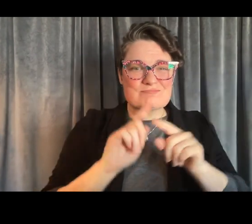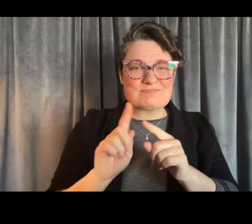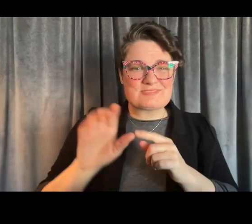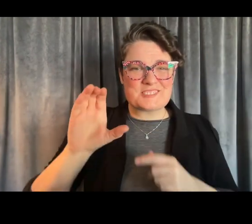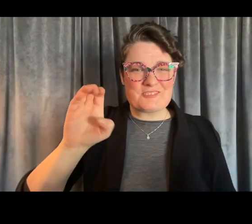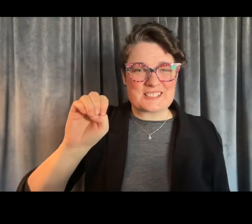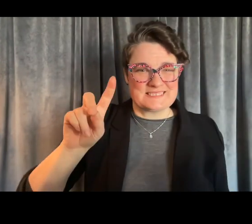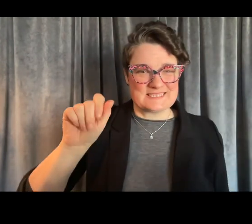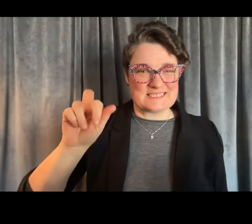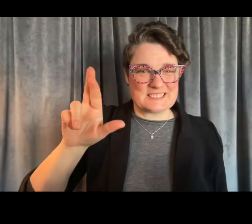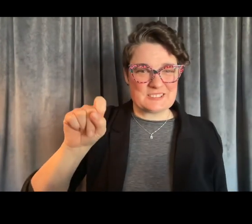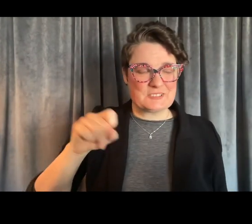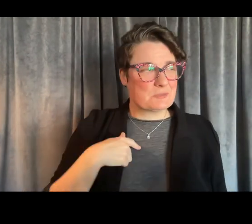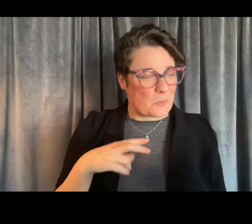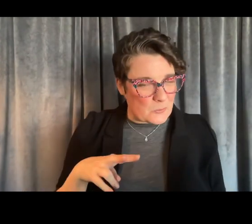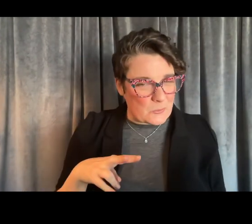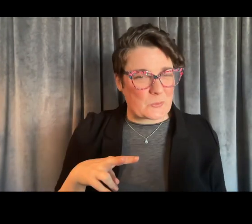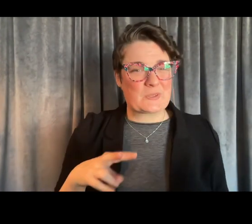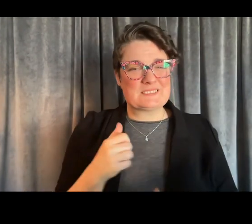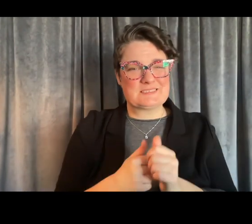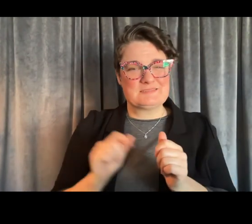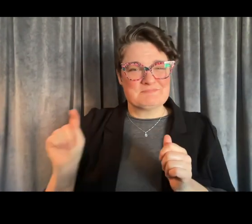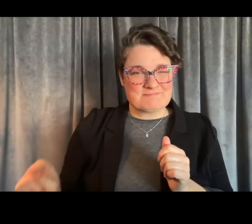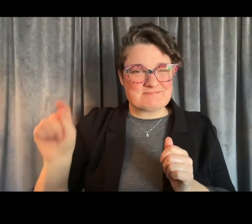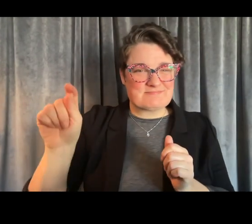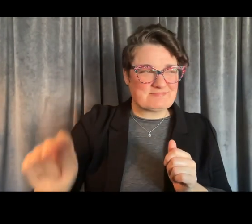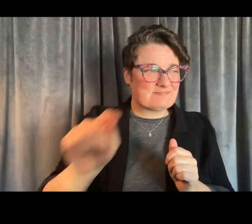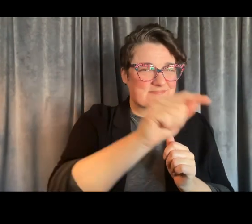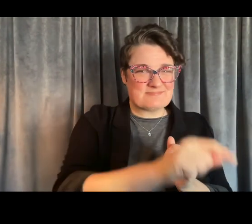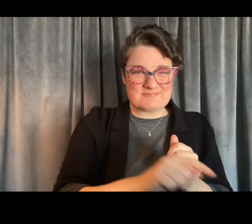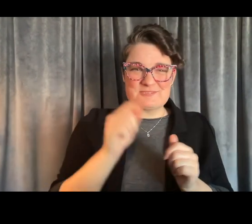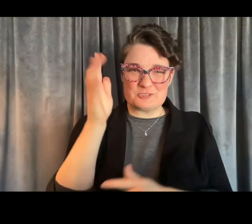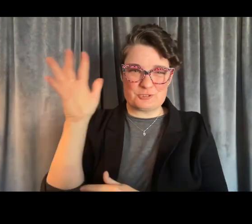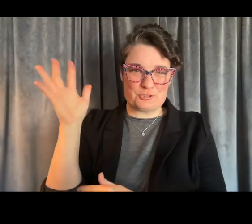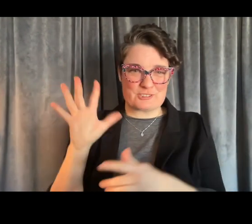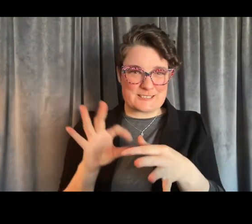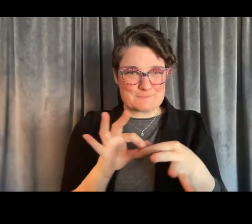feeling, wow each of these places where the trees gather together themselves.